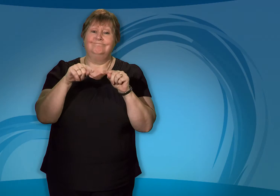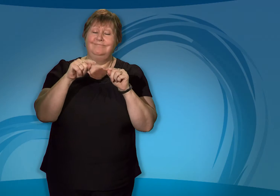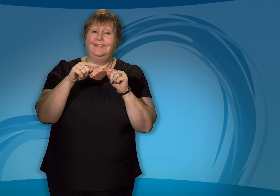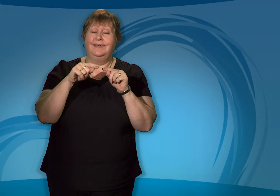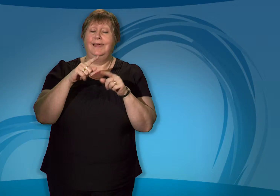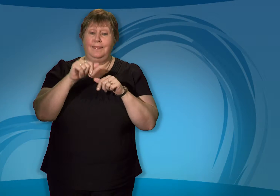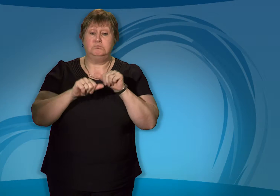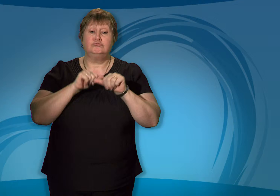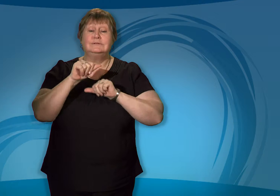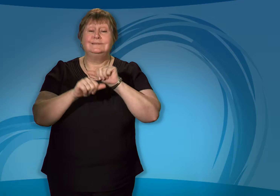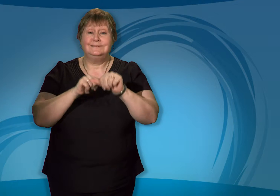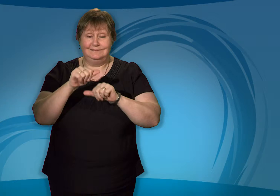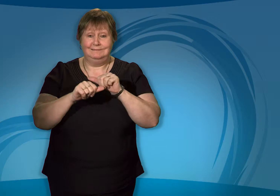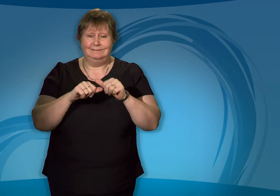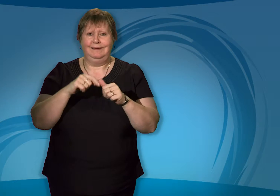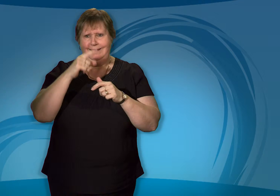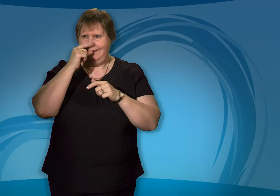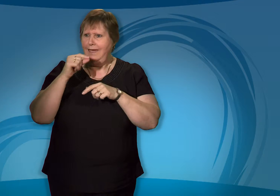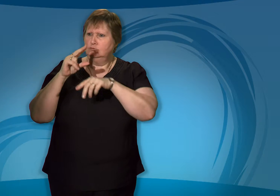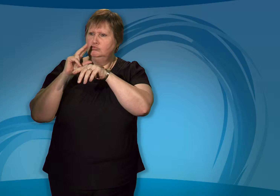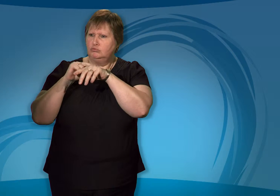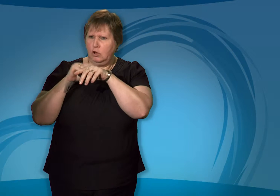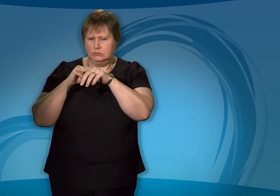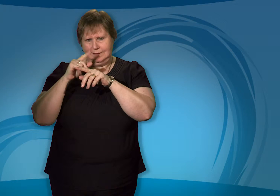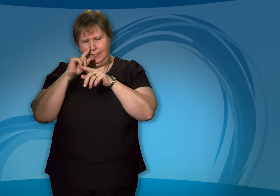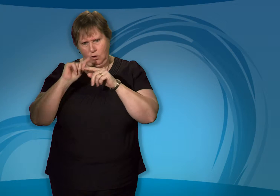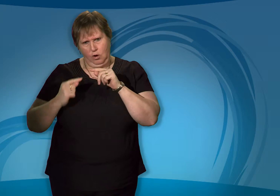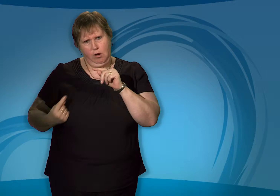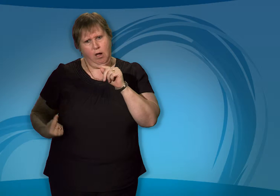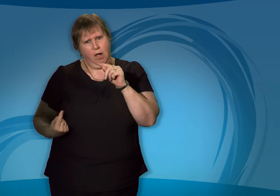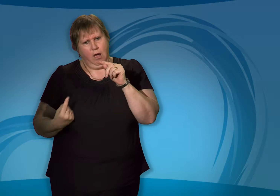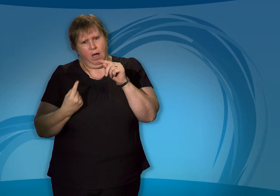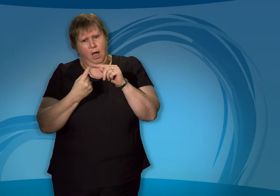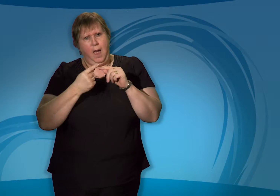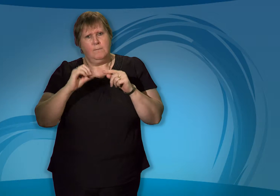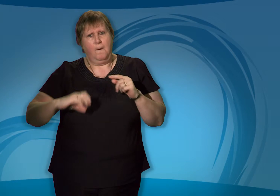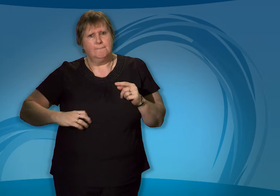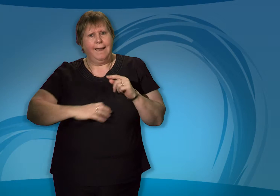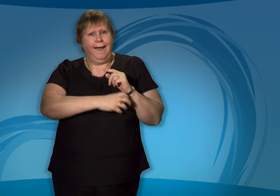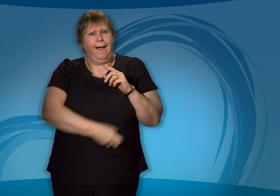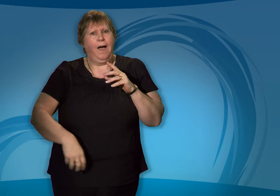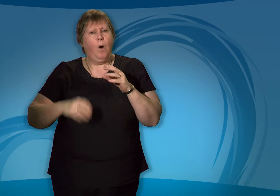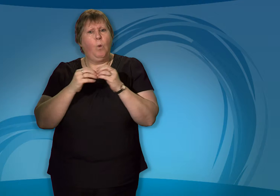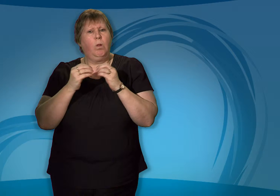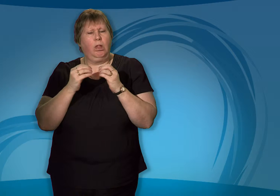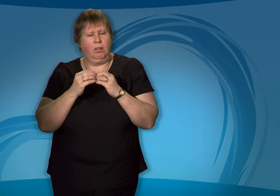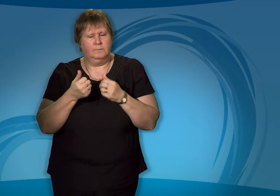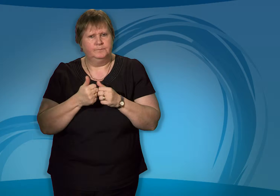A colonoscopy is a procedure that allows the doctor to look directly at the lining of your bowel.